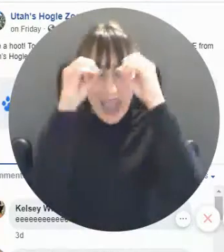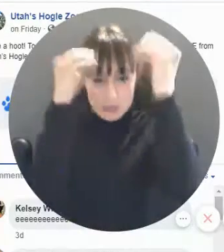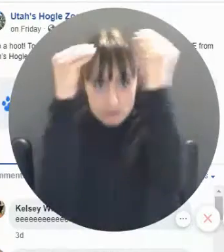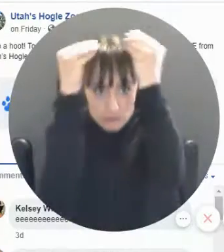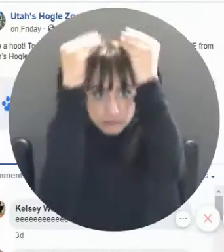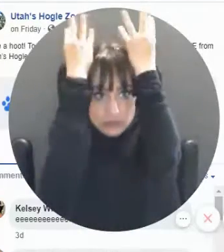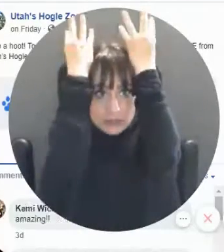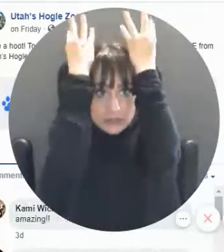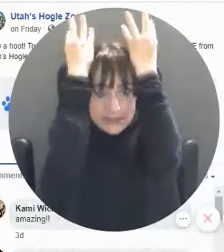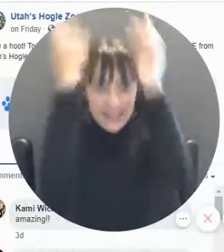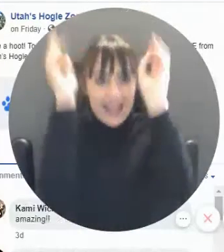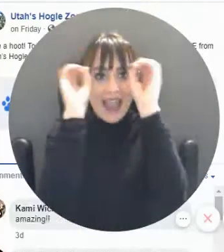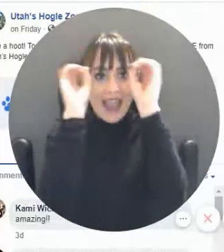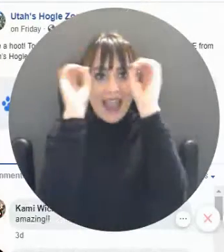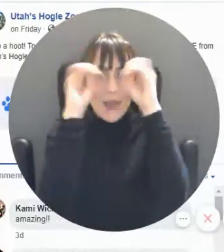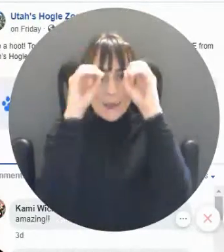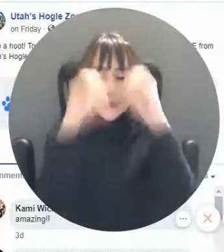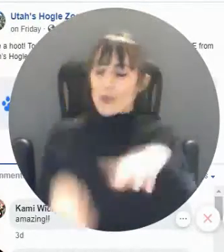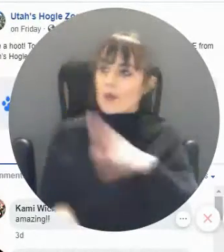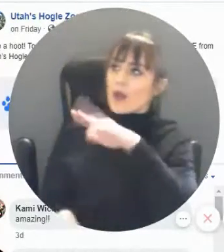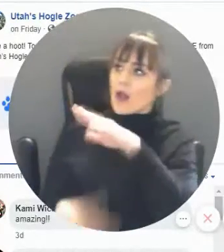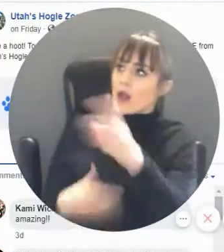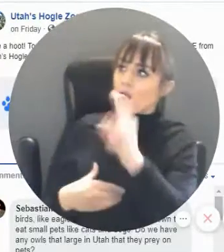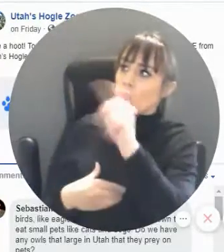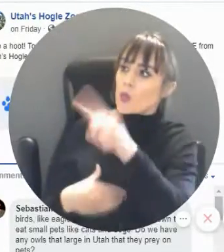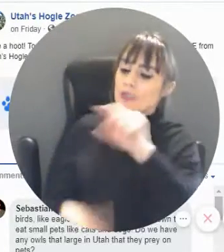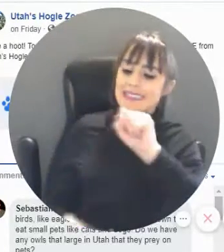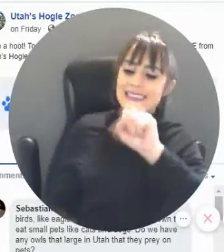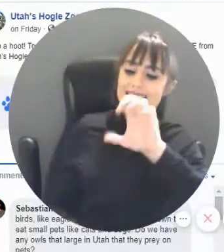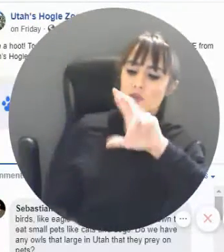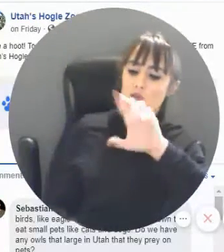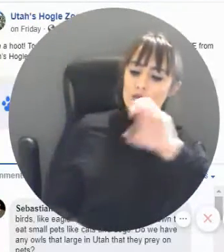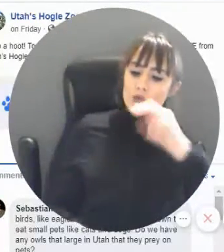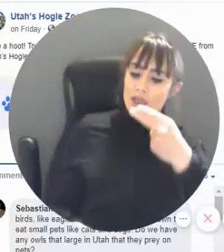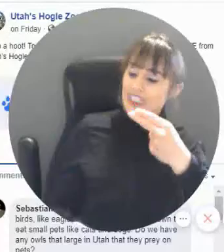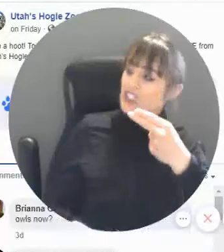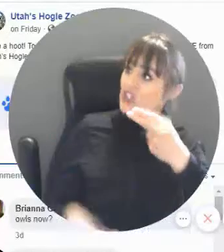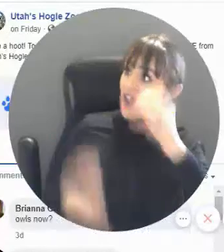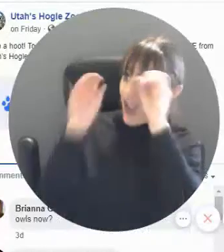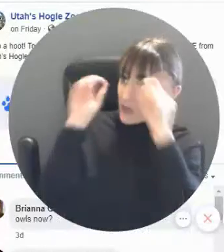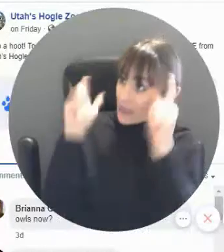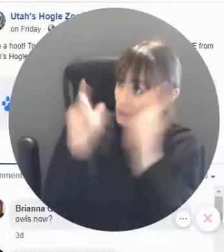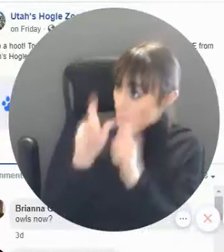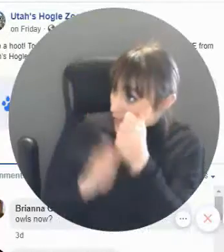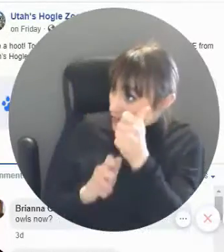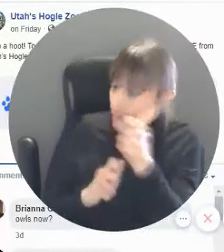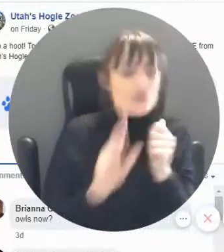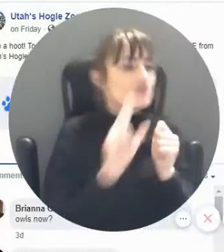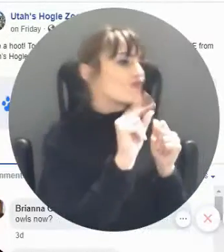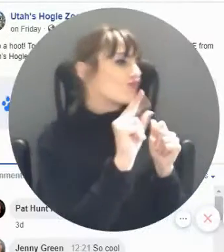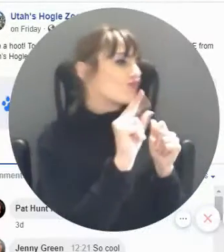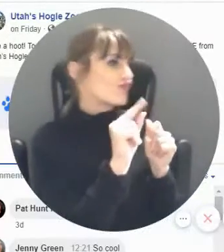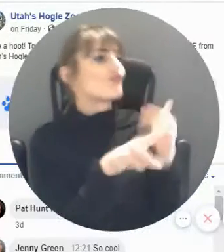Autumn: They're not the smallest owl. The smallest owl is actually the elf owl. Brad: Elf owl. (Other Voice): and how many talons do they have on their feet?